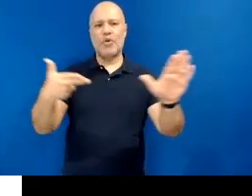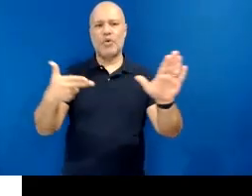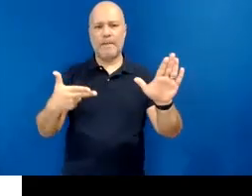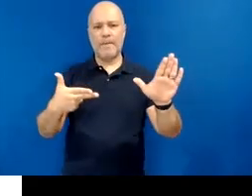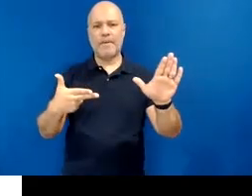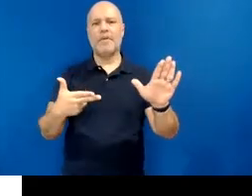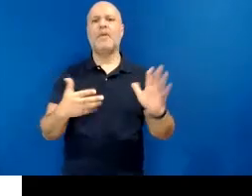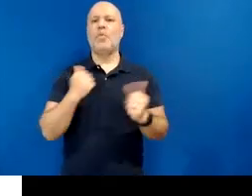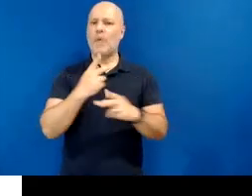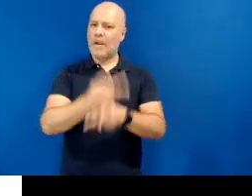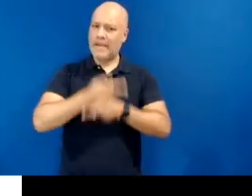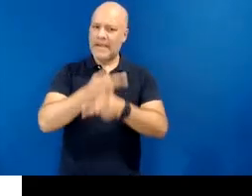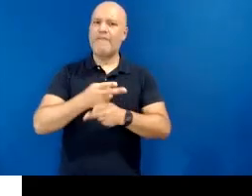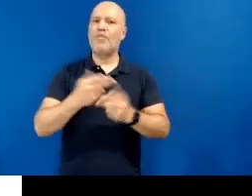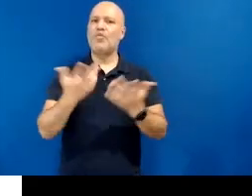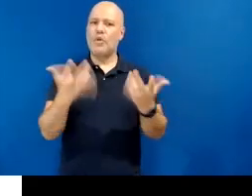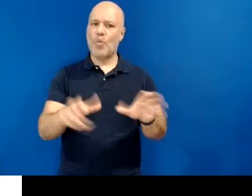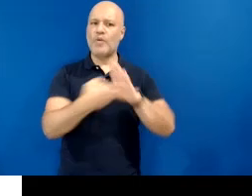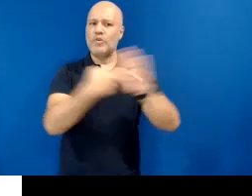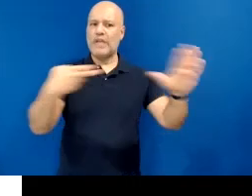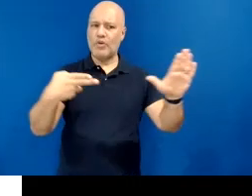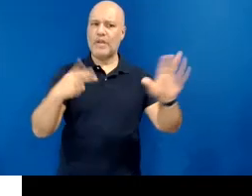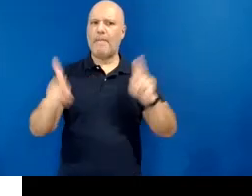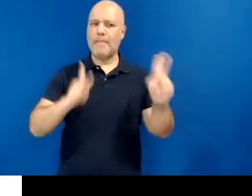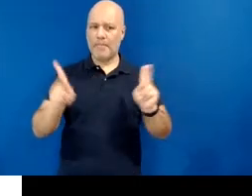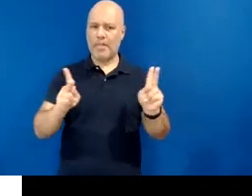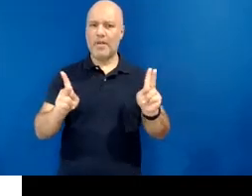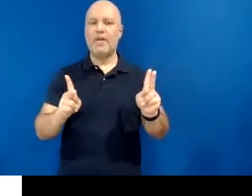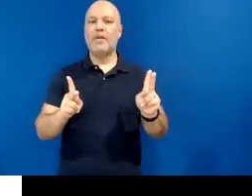Stereotype means right that we apply one idea